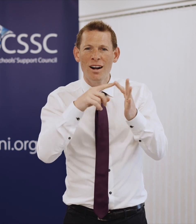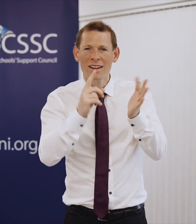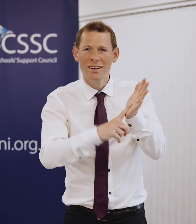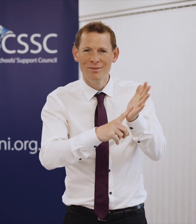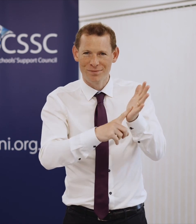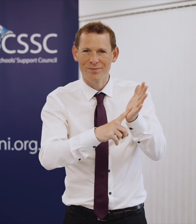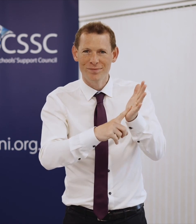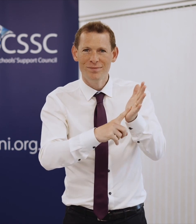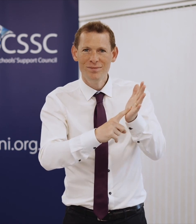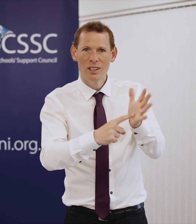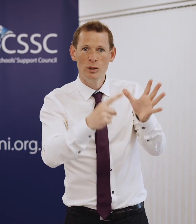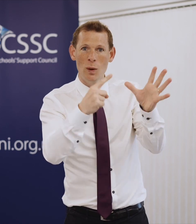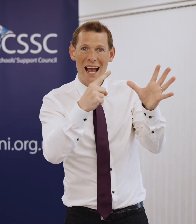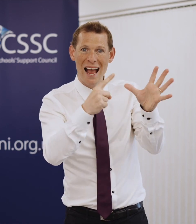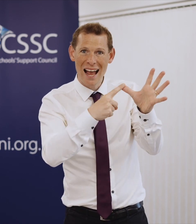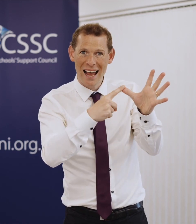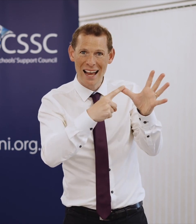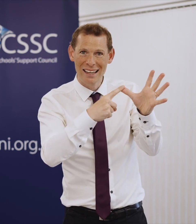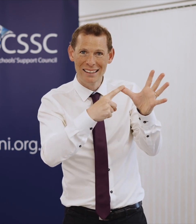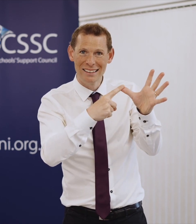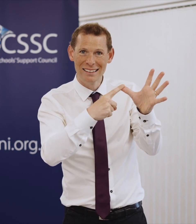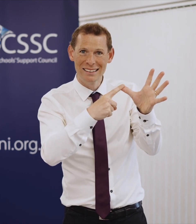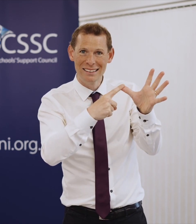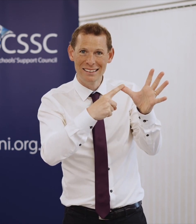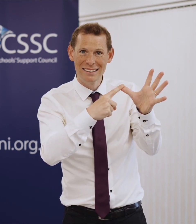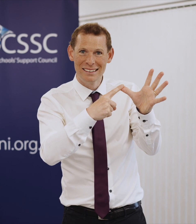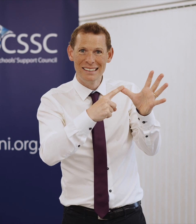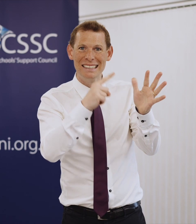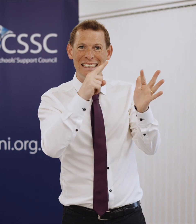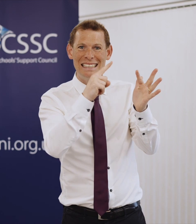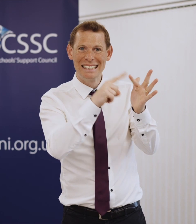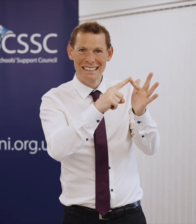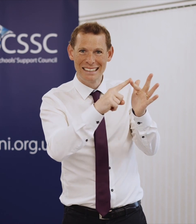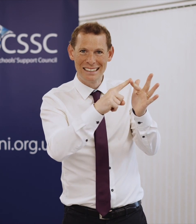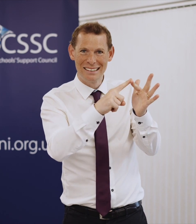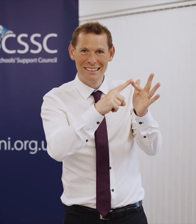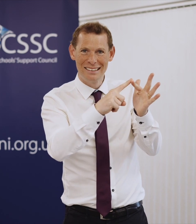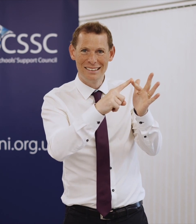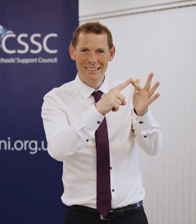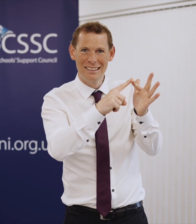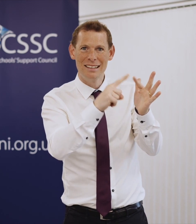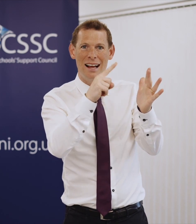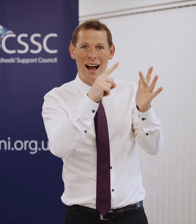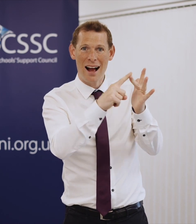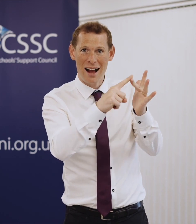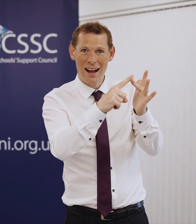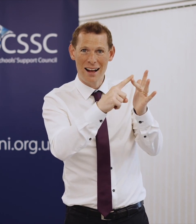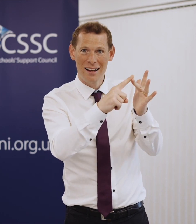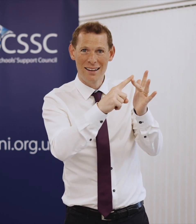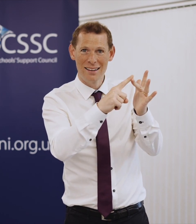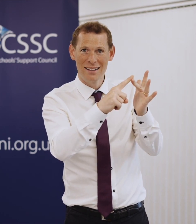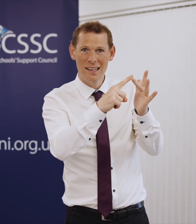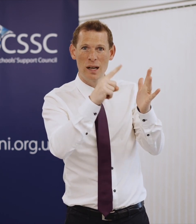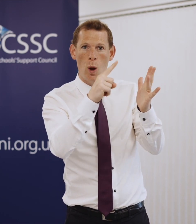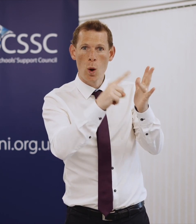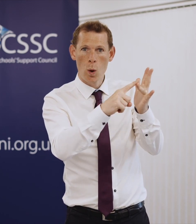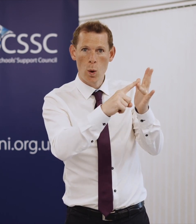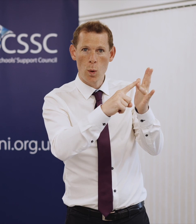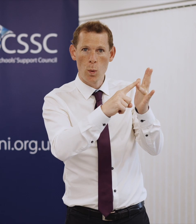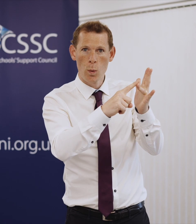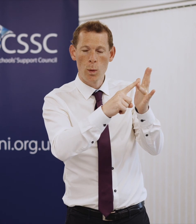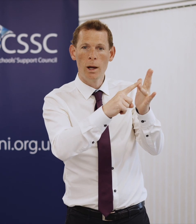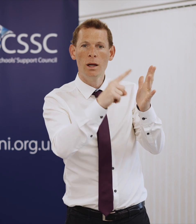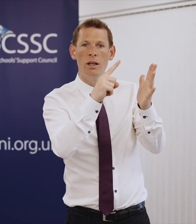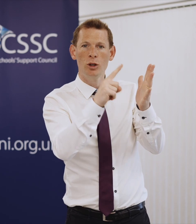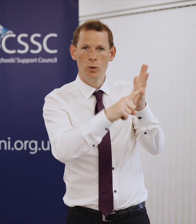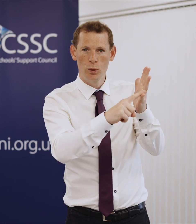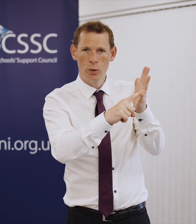So the five vowels are on your five fingertips, A, E, I, O and U.